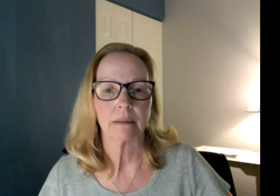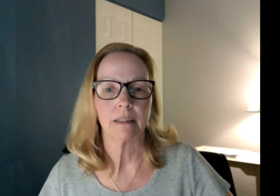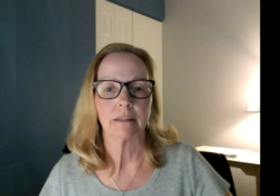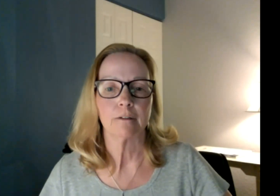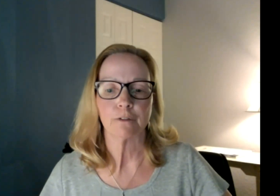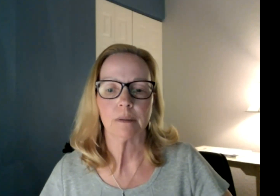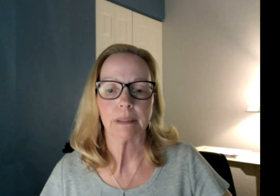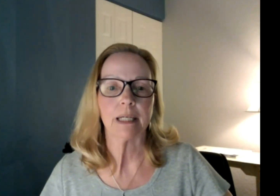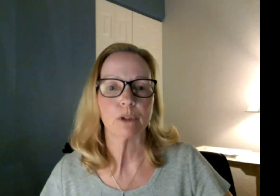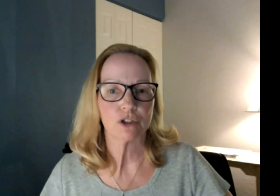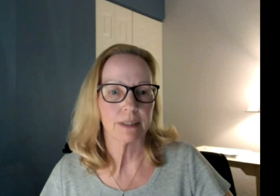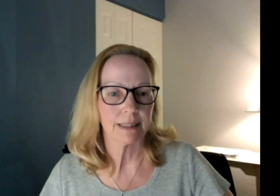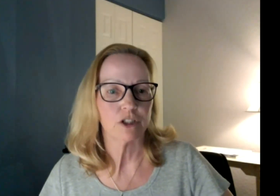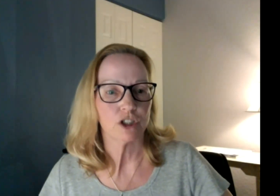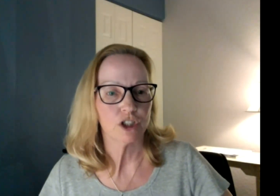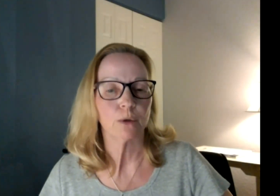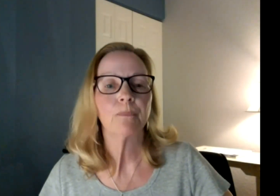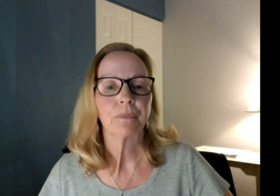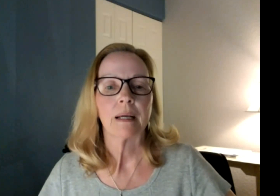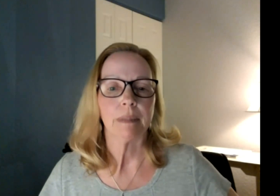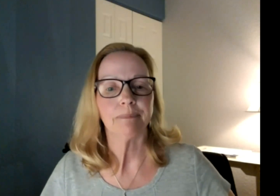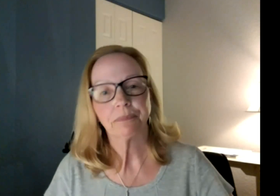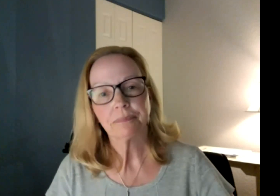lot of language translation to do, but,